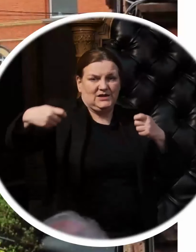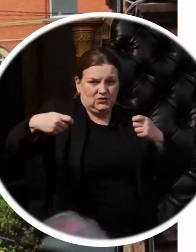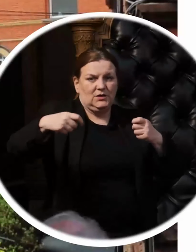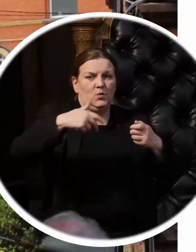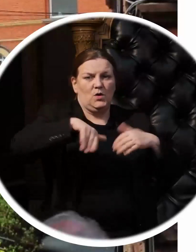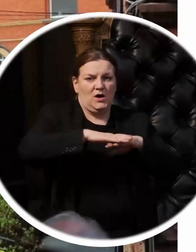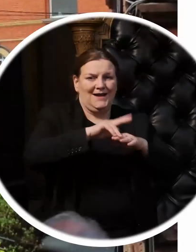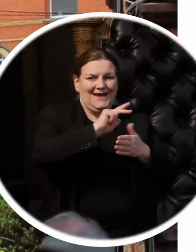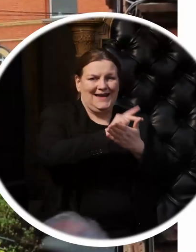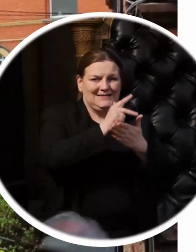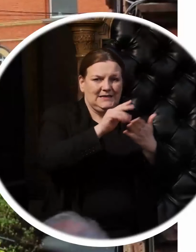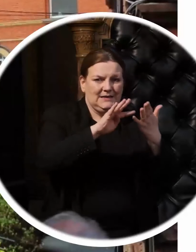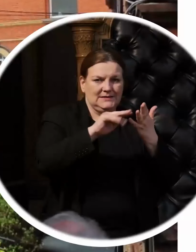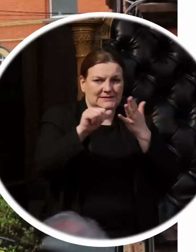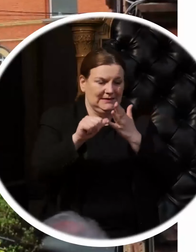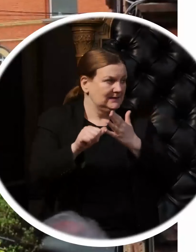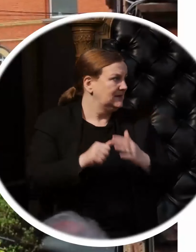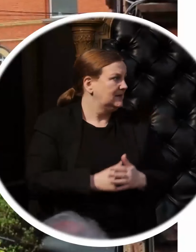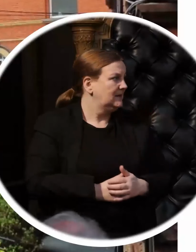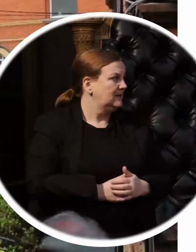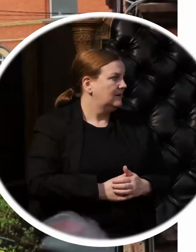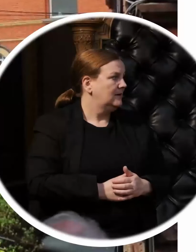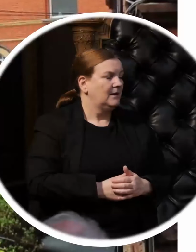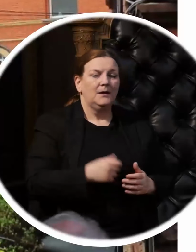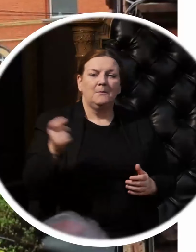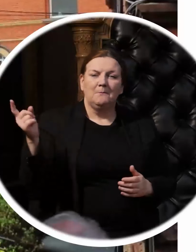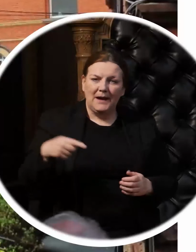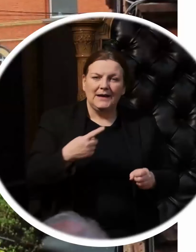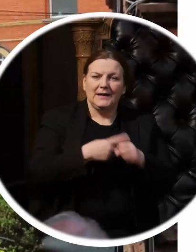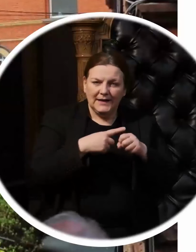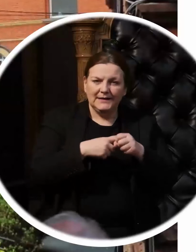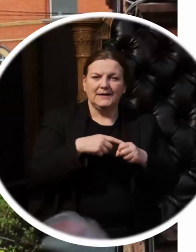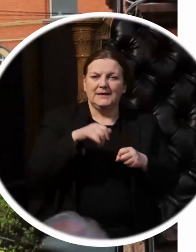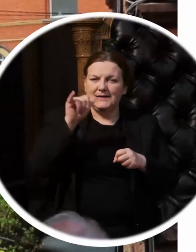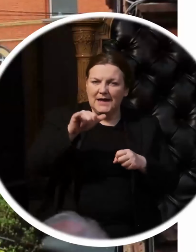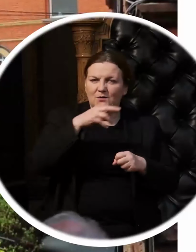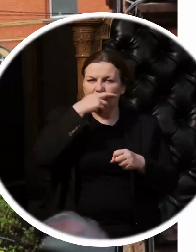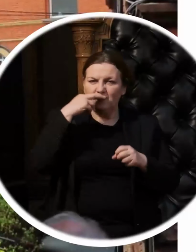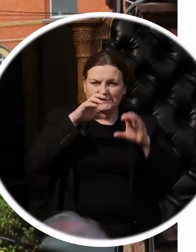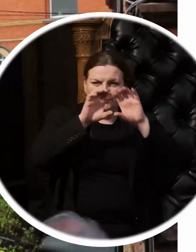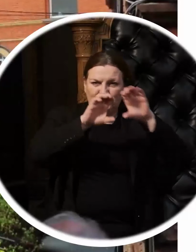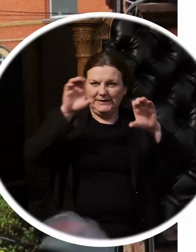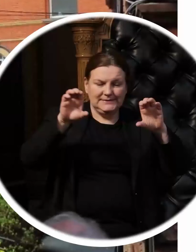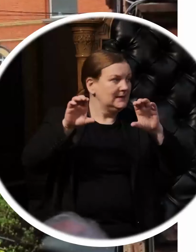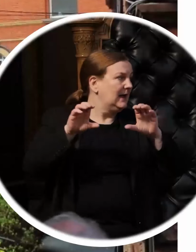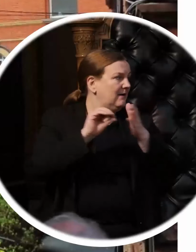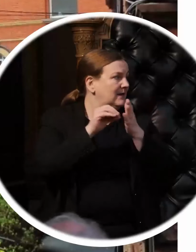he's chosen to return to the red and yellow bricks, this time with the introduction of blue bricks.